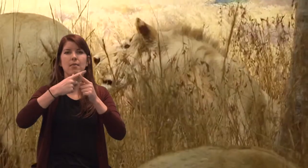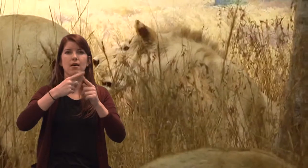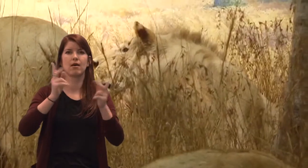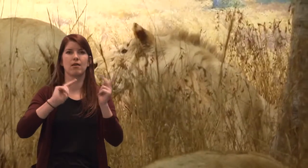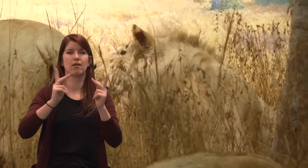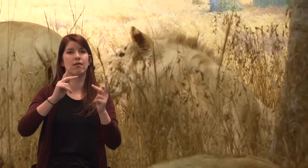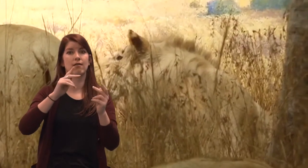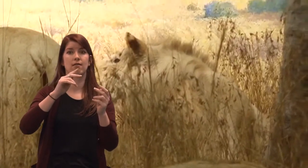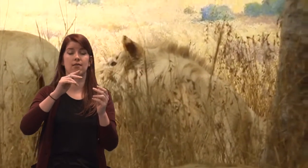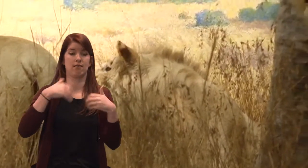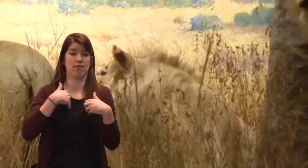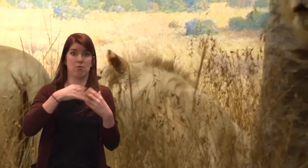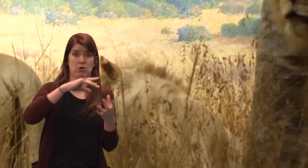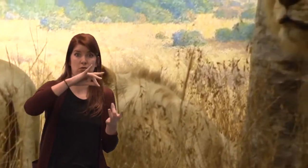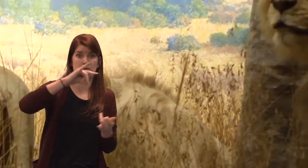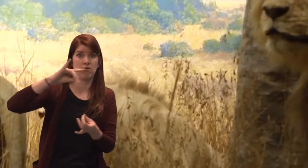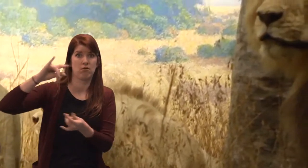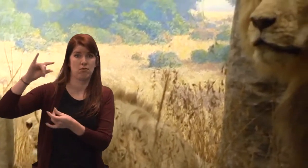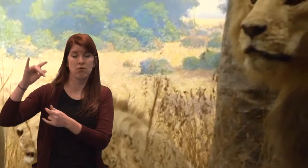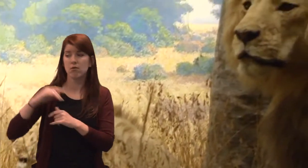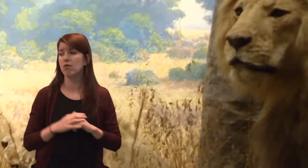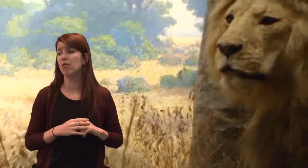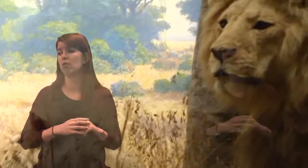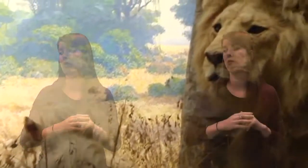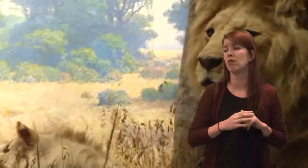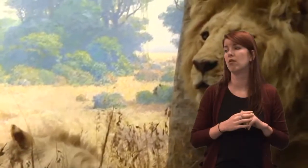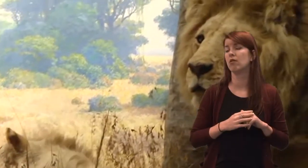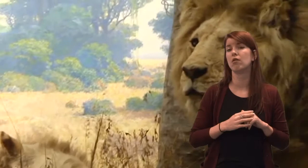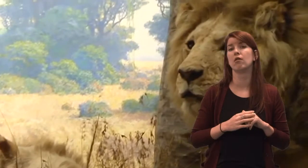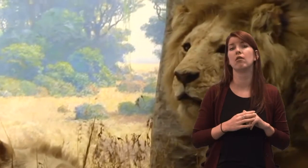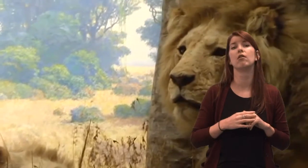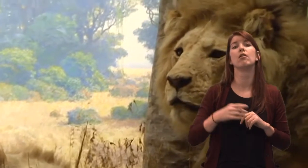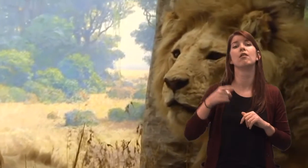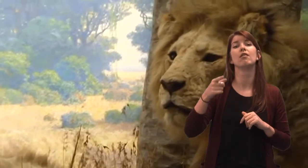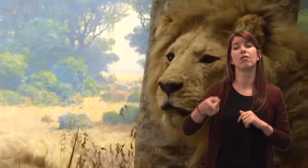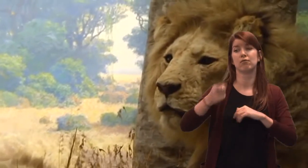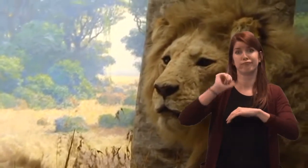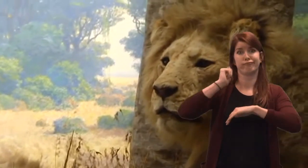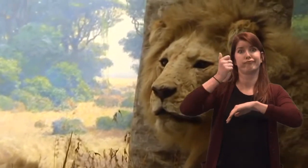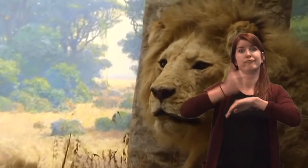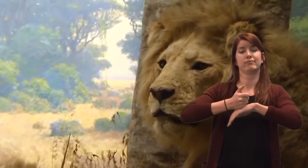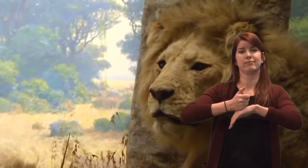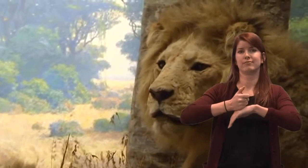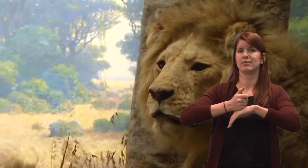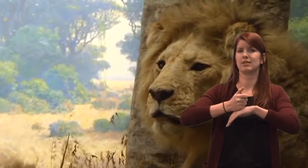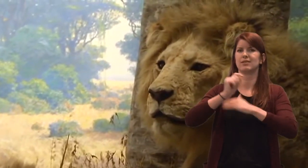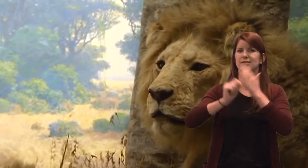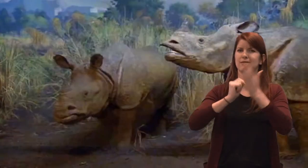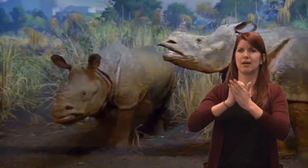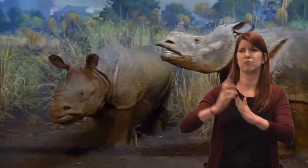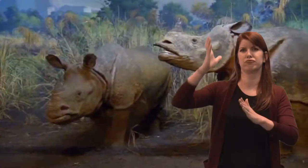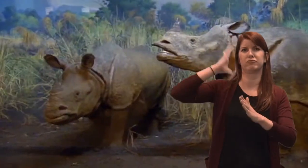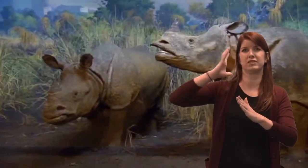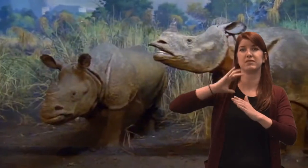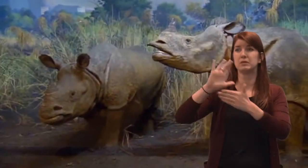They came to be at a time prior to modern motion picture, television,